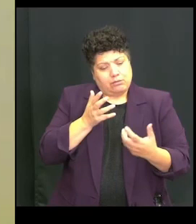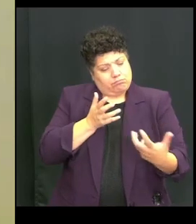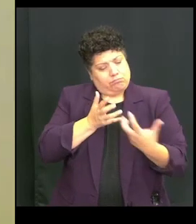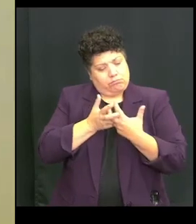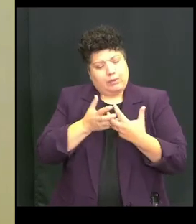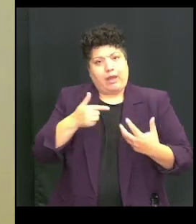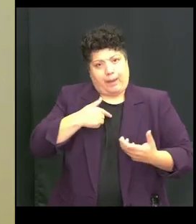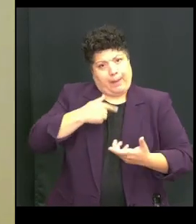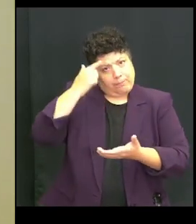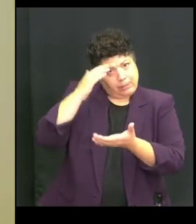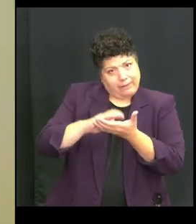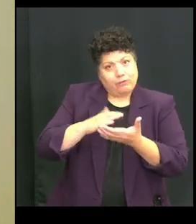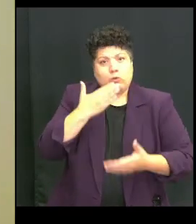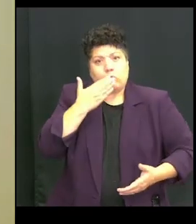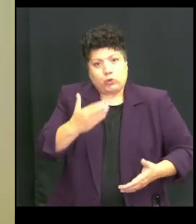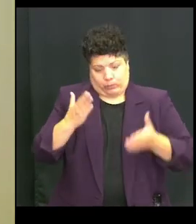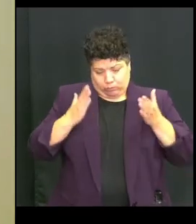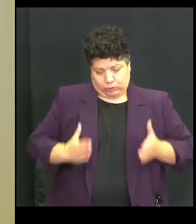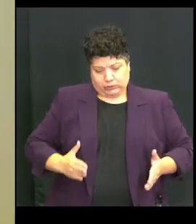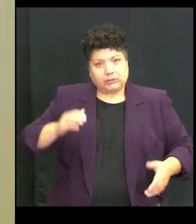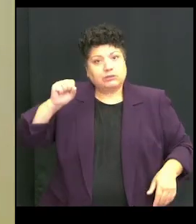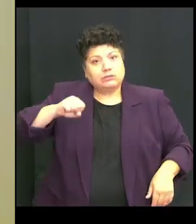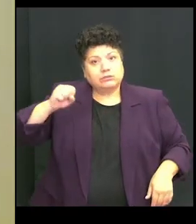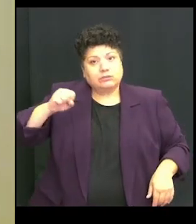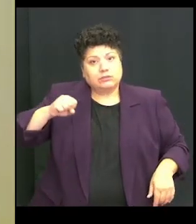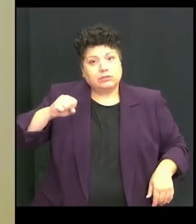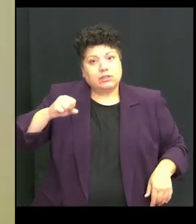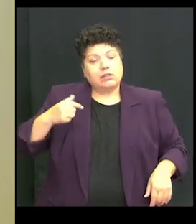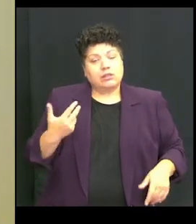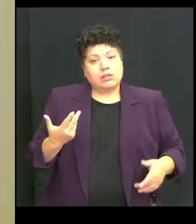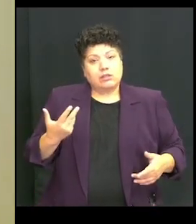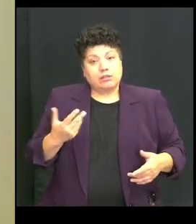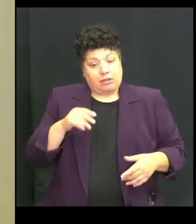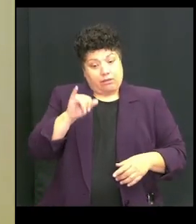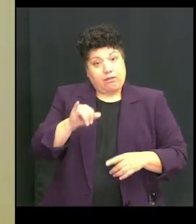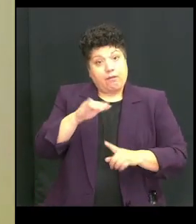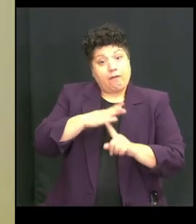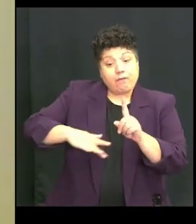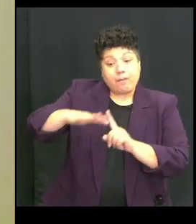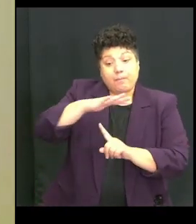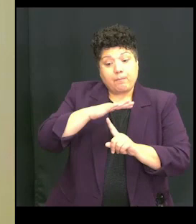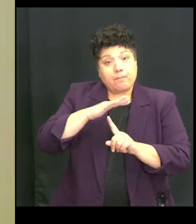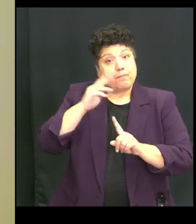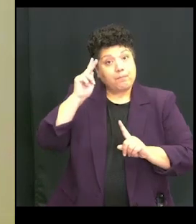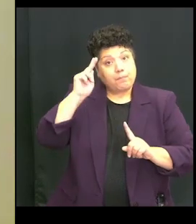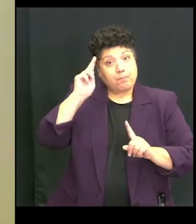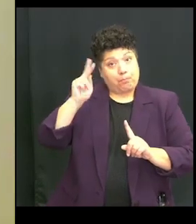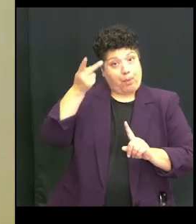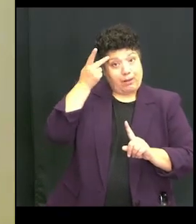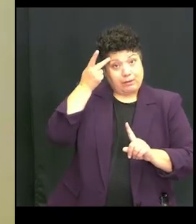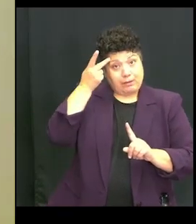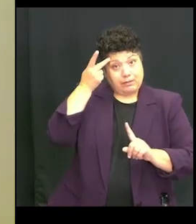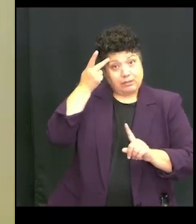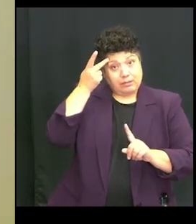And when you create an environment that makes politics very binary